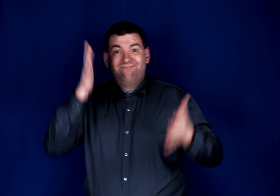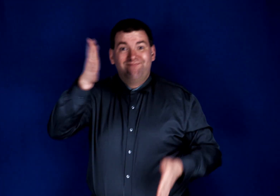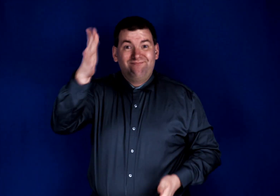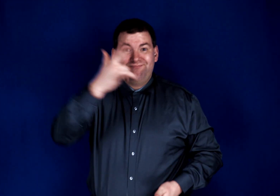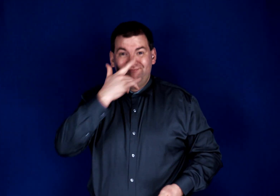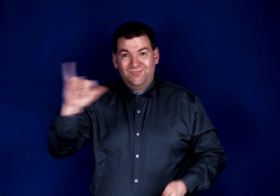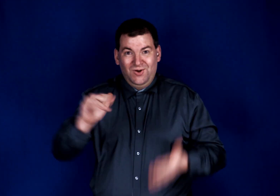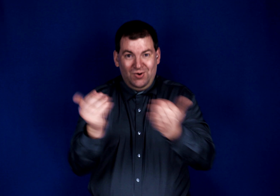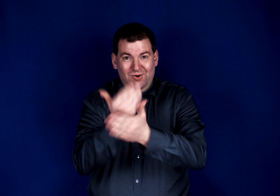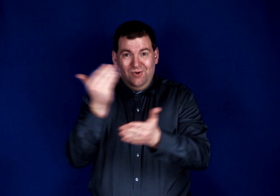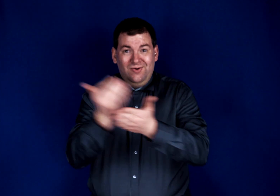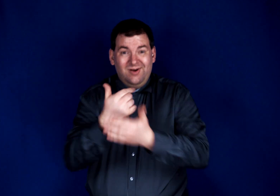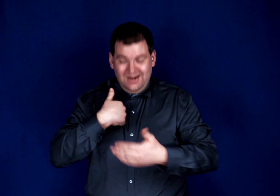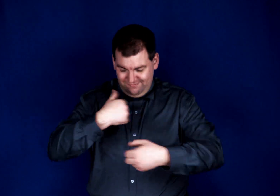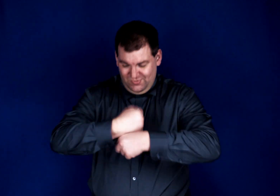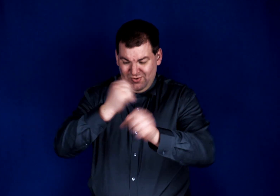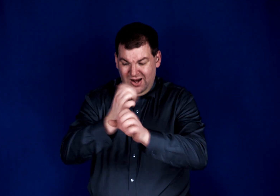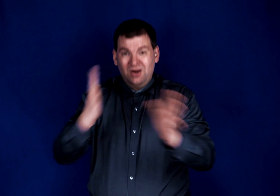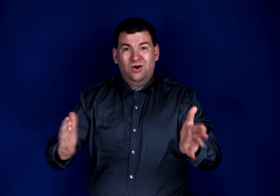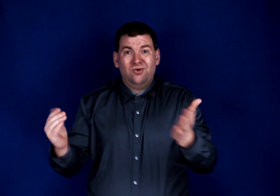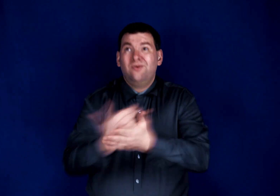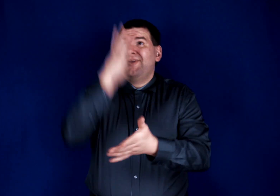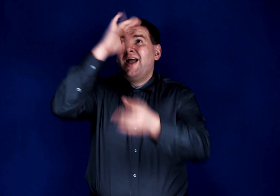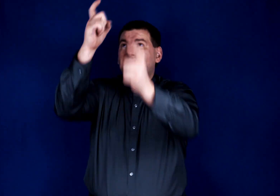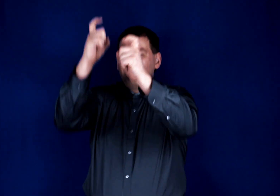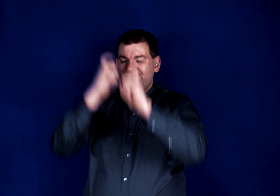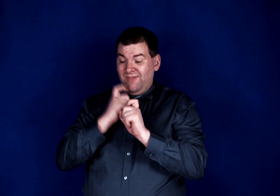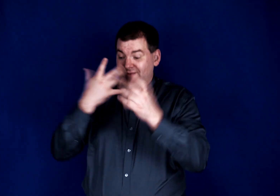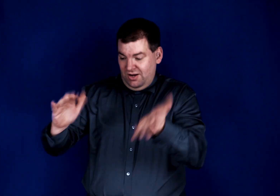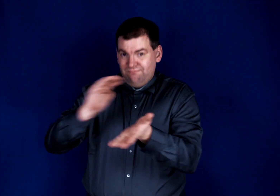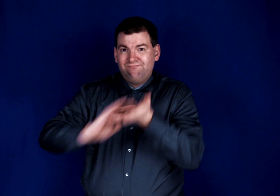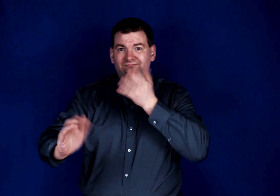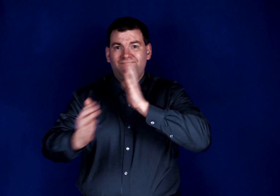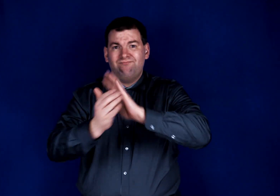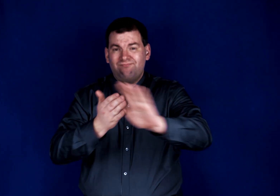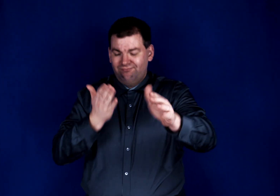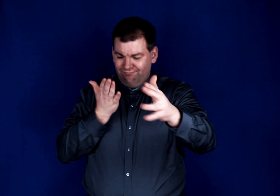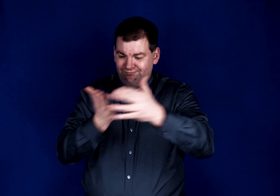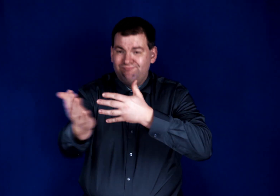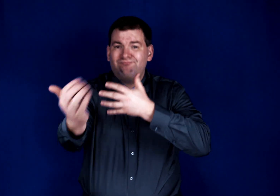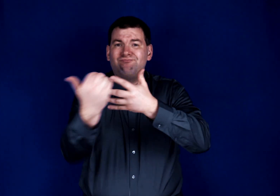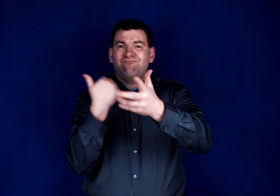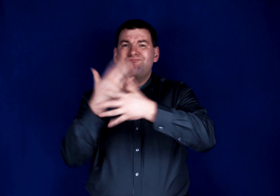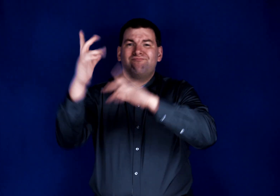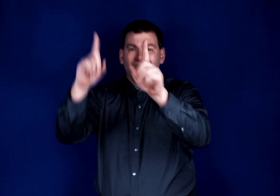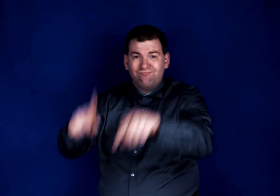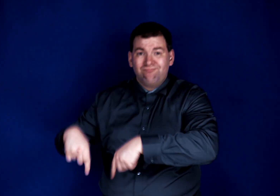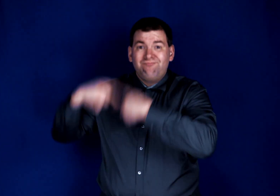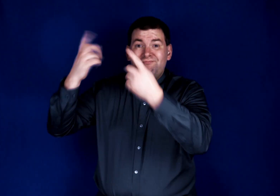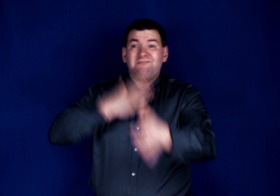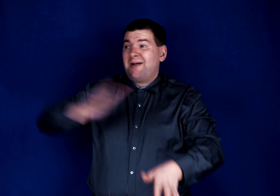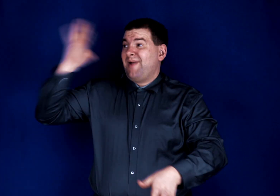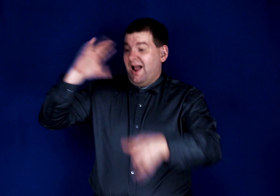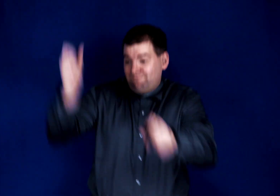anew. I'm a new creation forgiven through and through. My past has